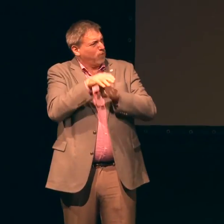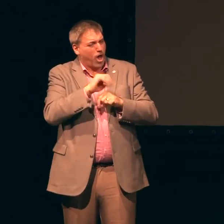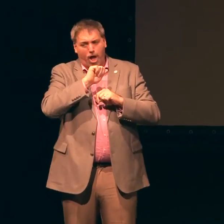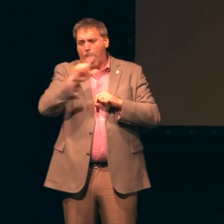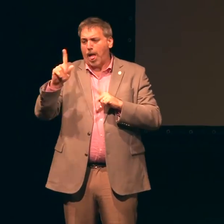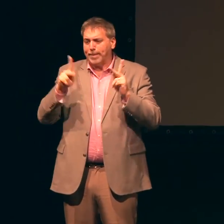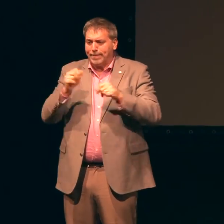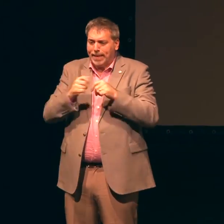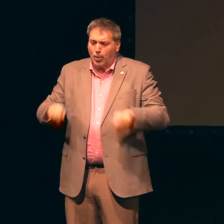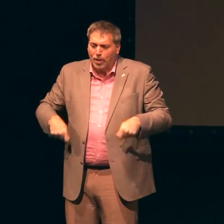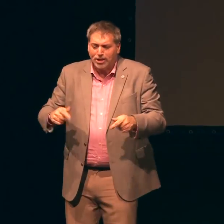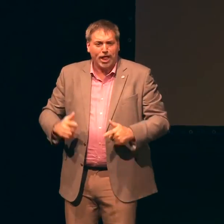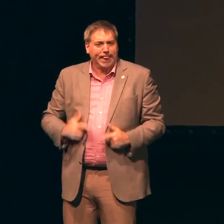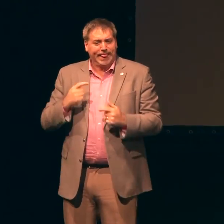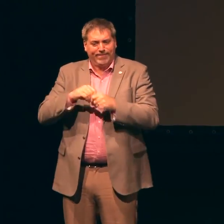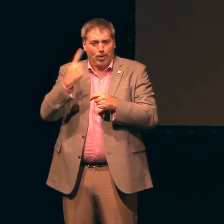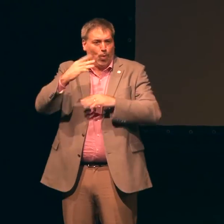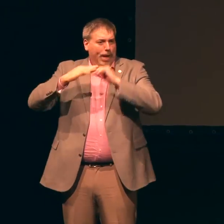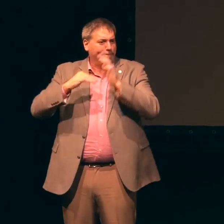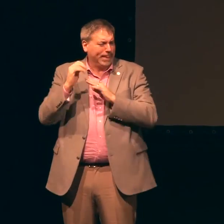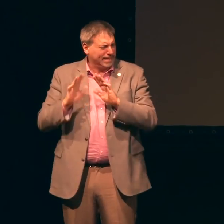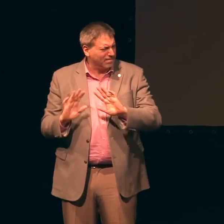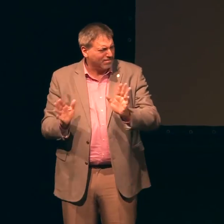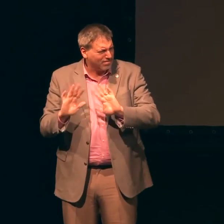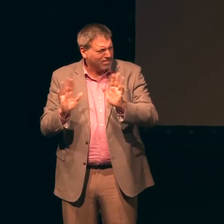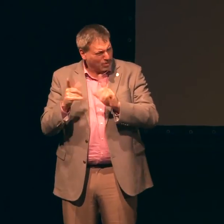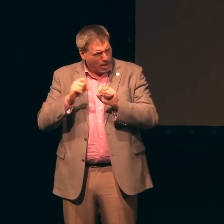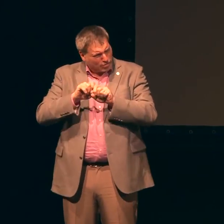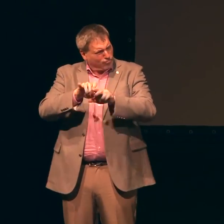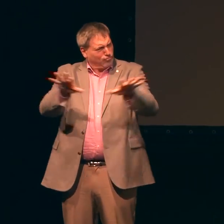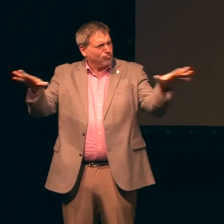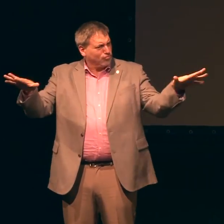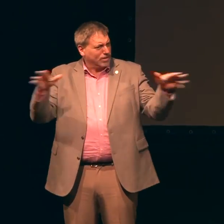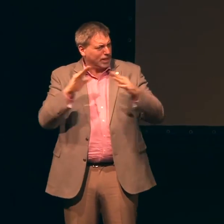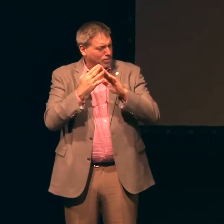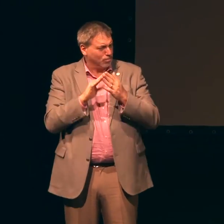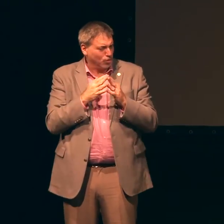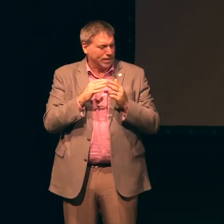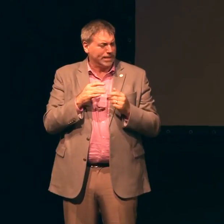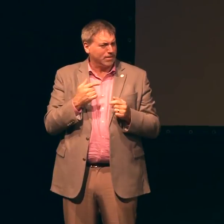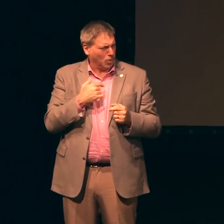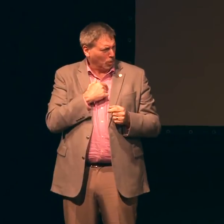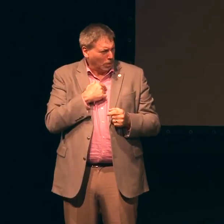to live wherever they want, they don't want to be limited to one building where everyone is a